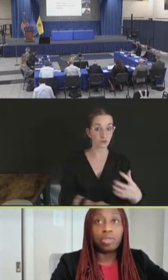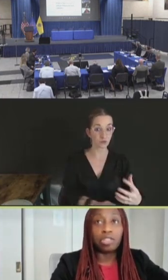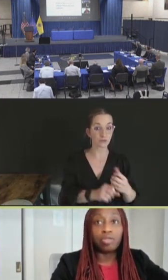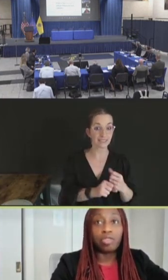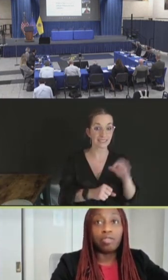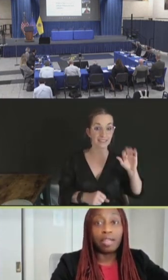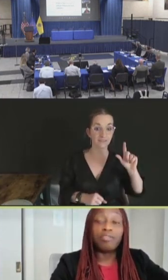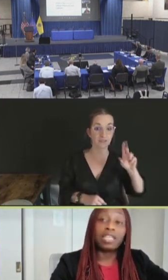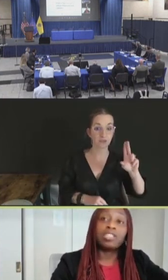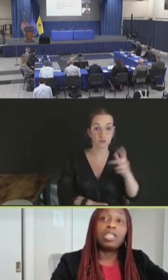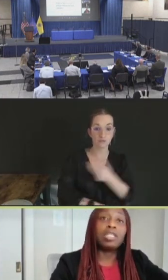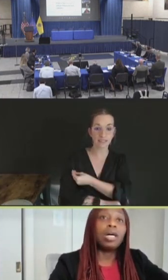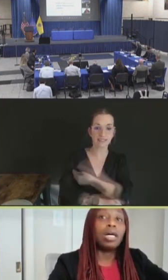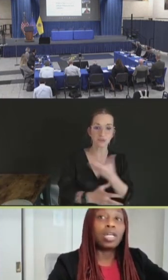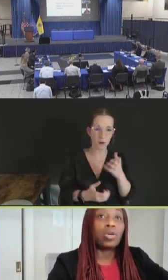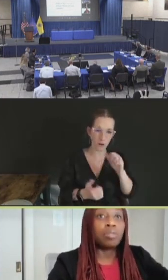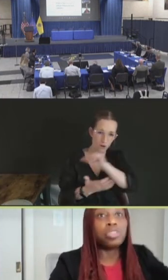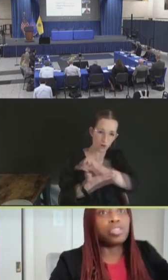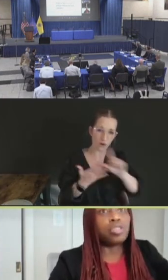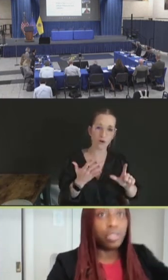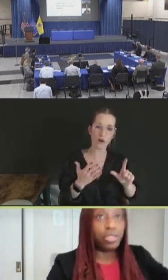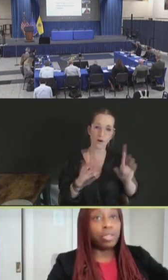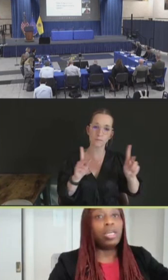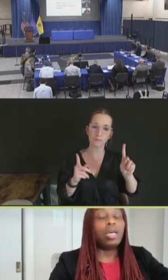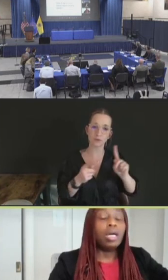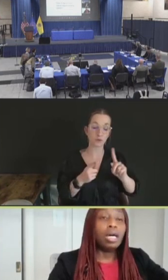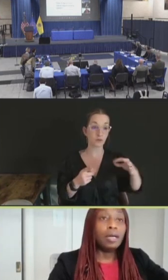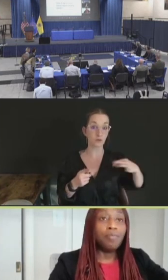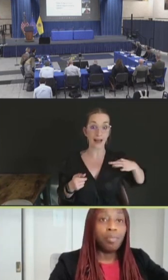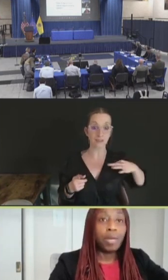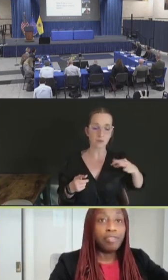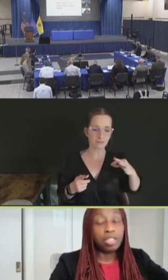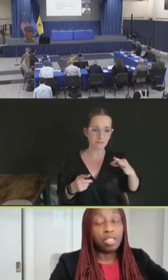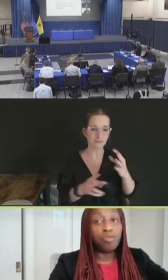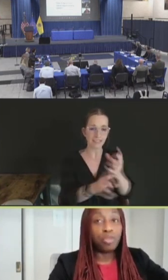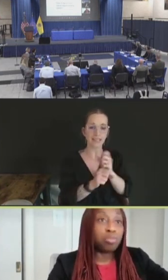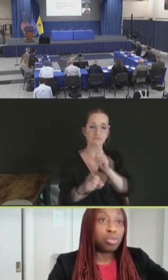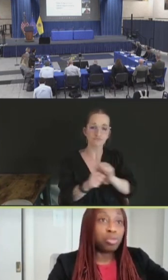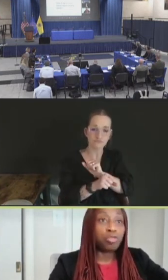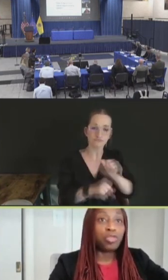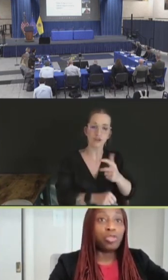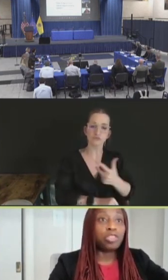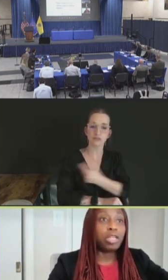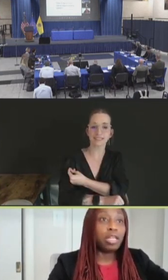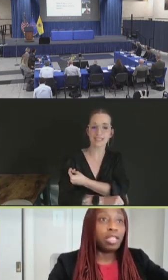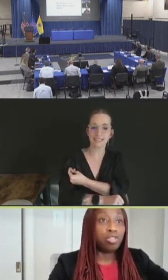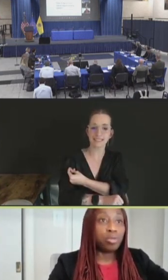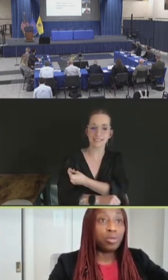receive their vaccine co-administered with the Bivalent boosters for those that are eligible.